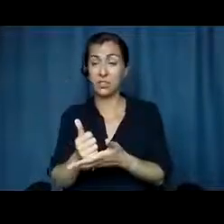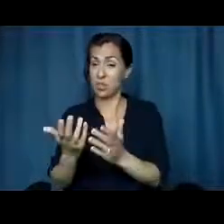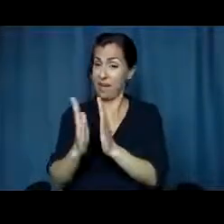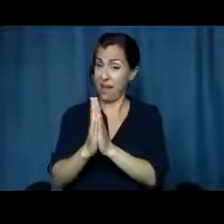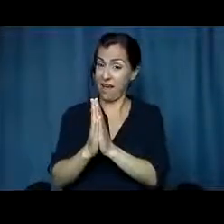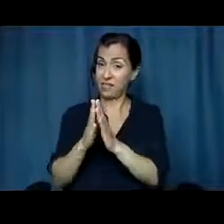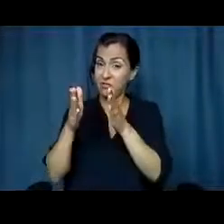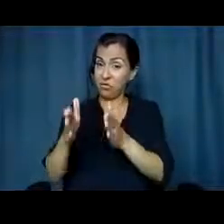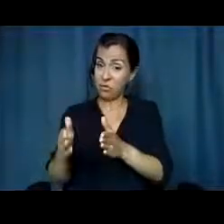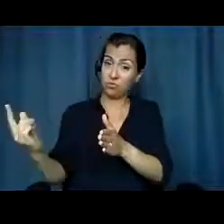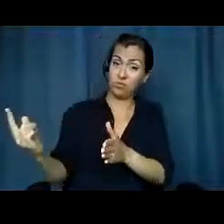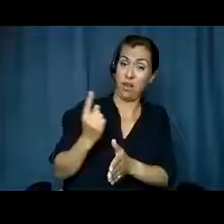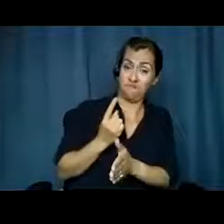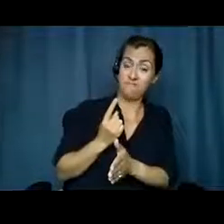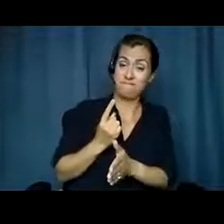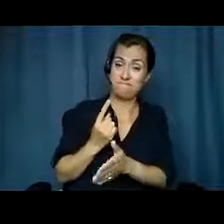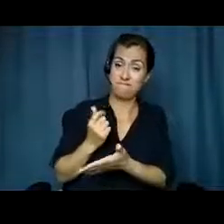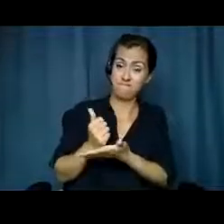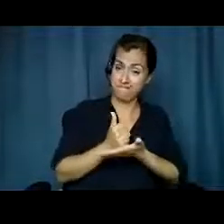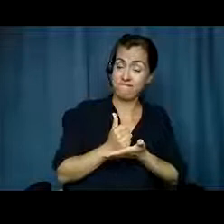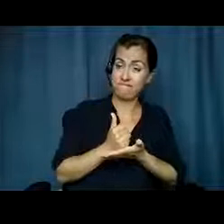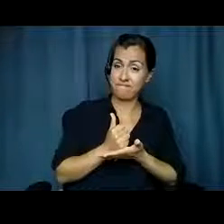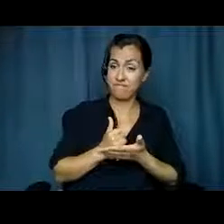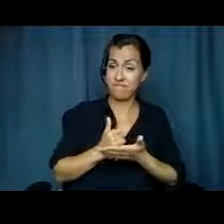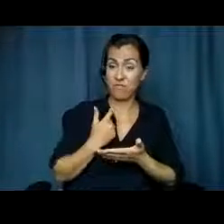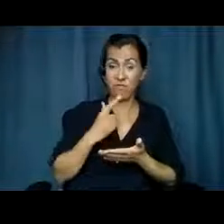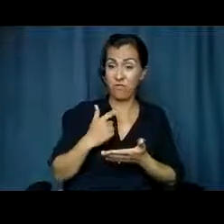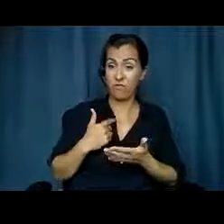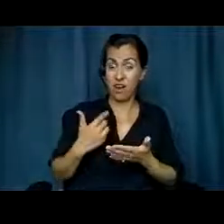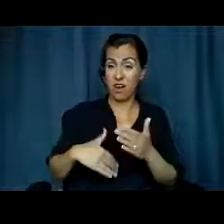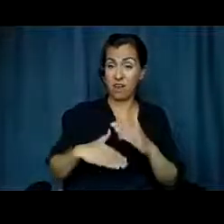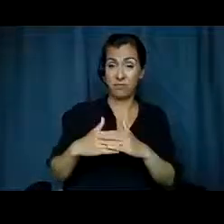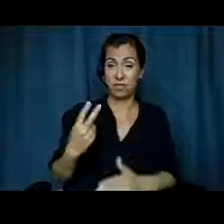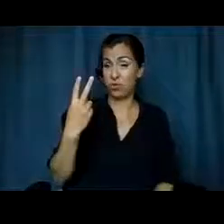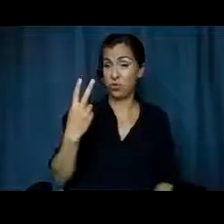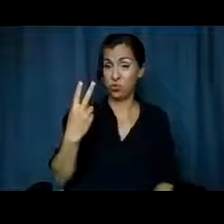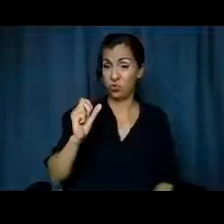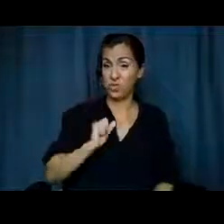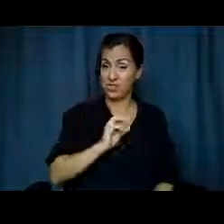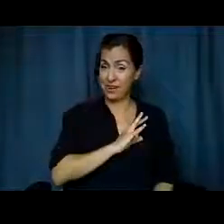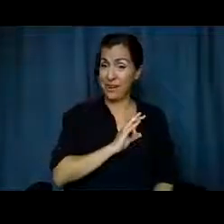So one of our other main roles is to improve education around voting